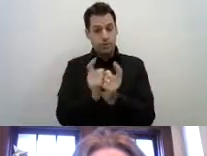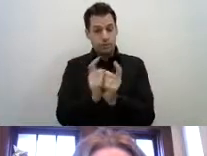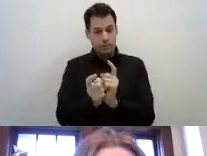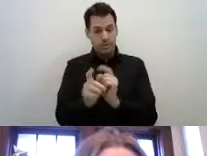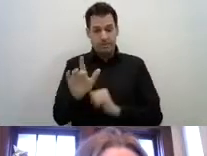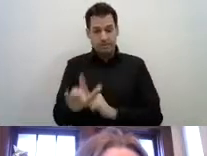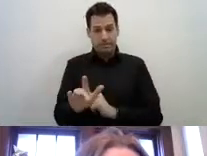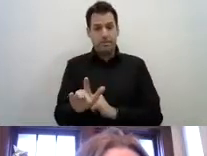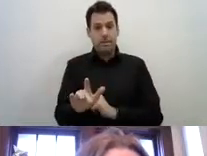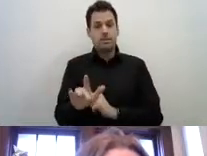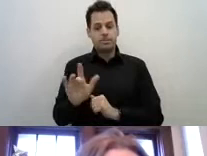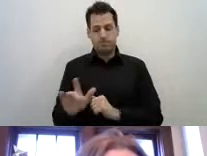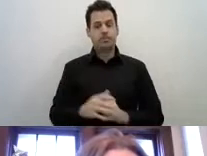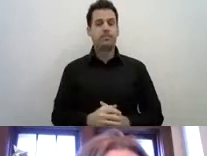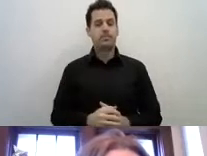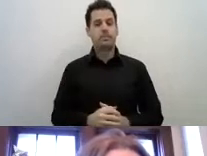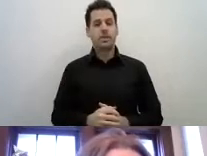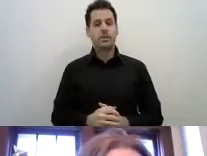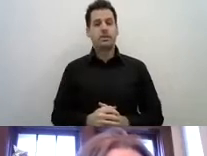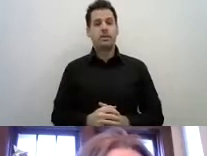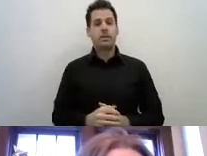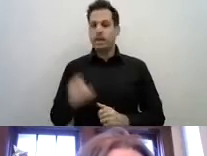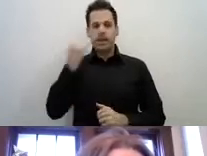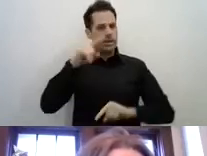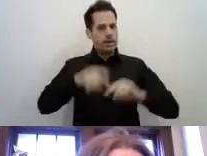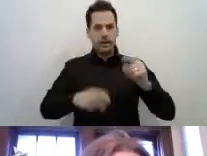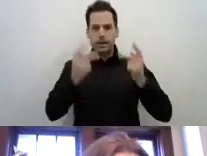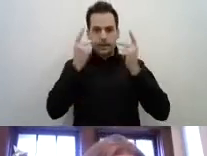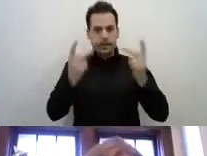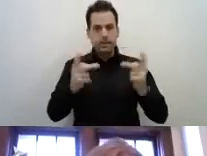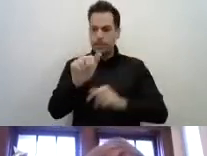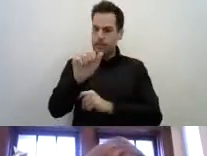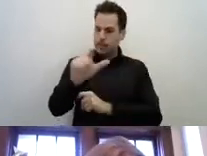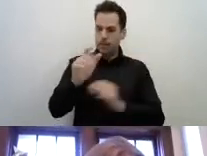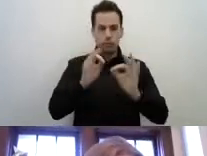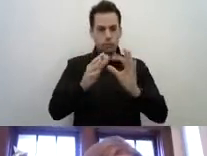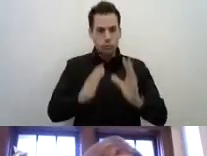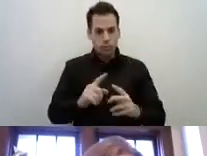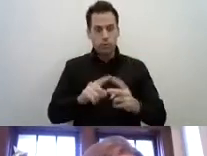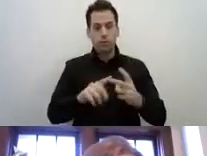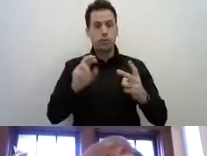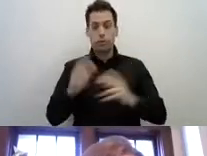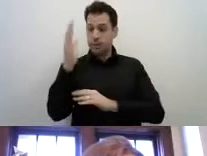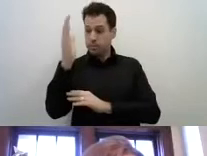and if you're having trouble viewing the asl or speaker just please change your view settings